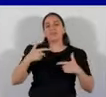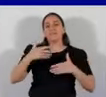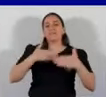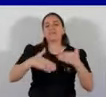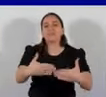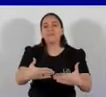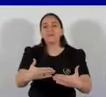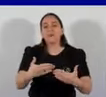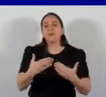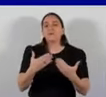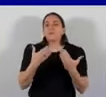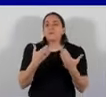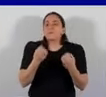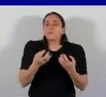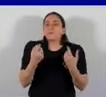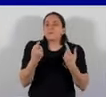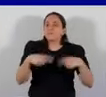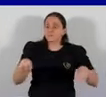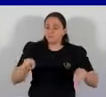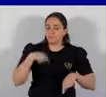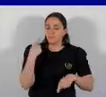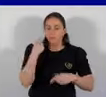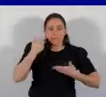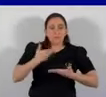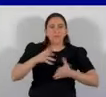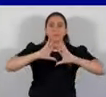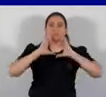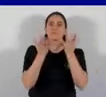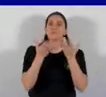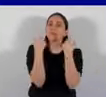Because one of the great novelties that we have to show the world